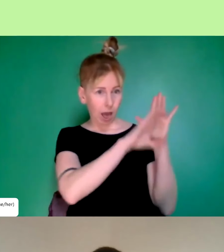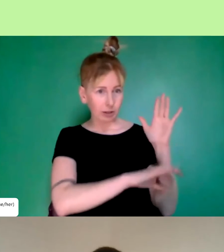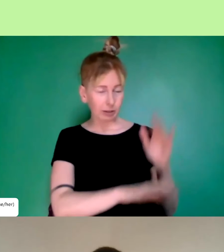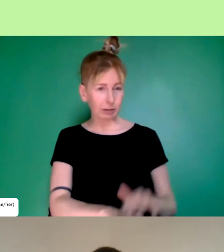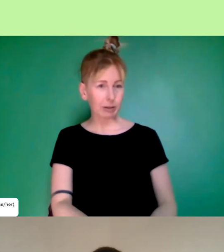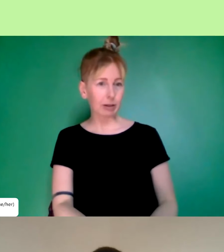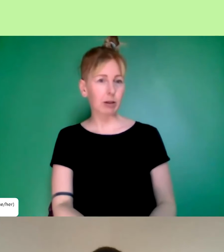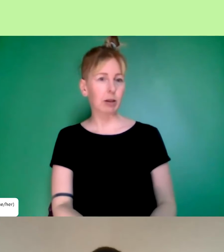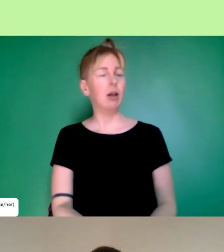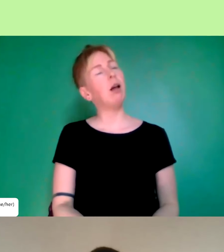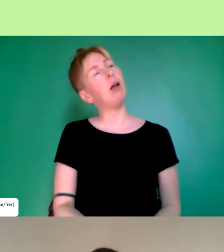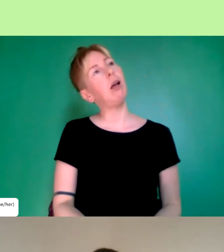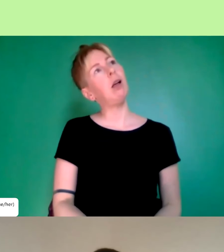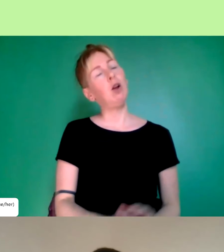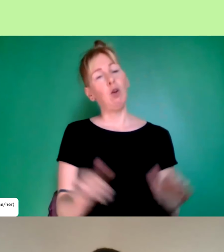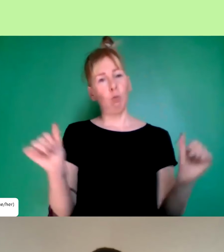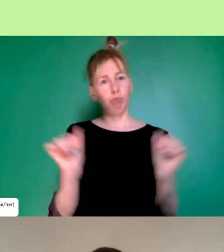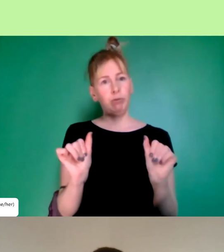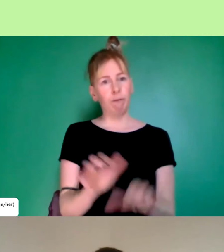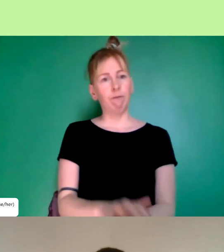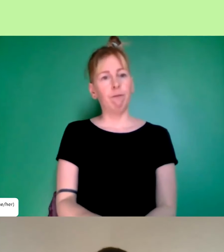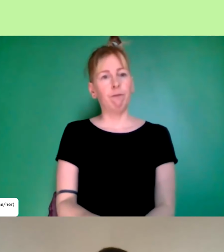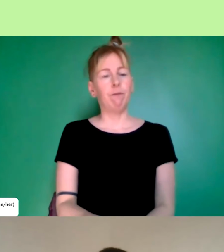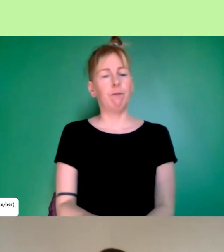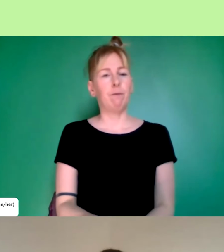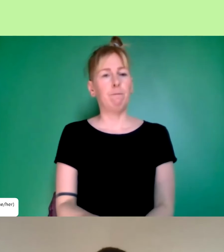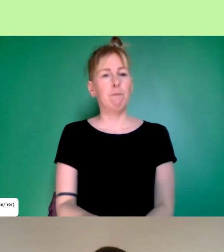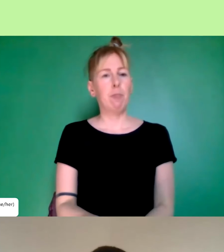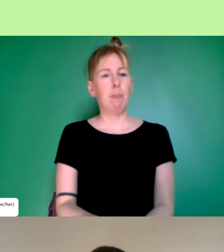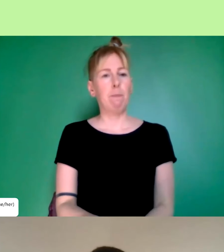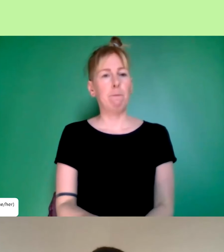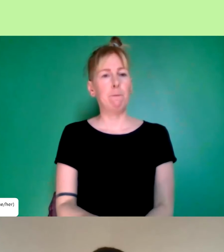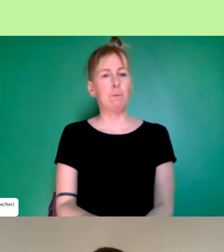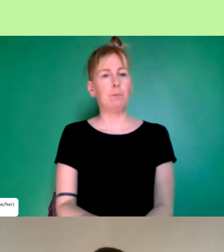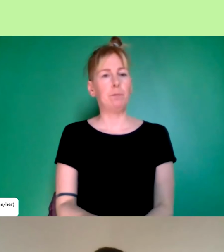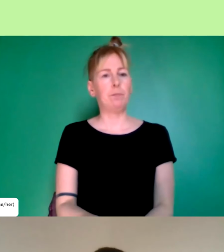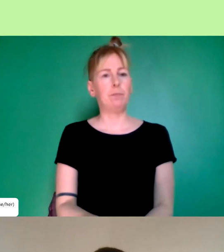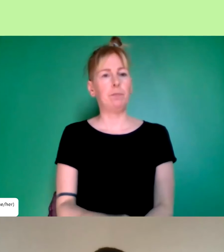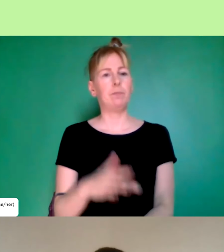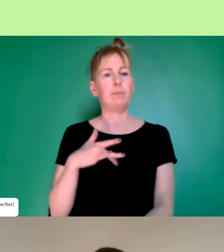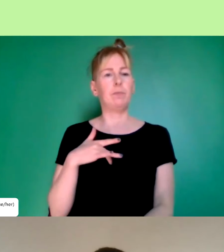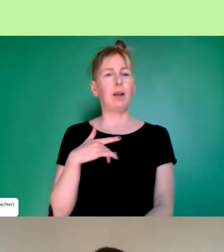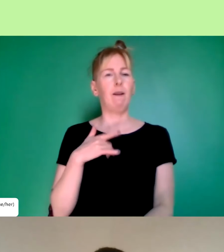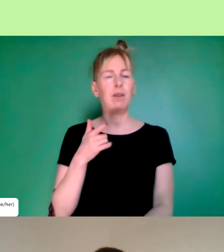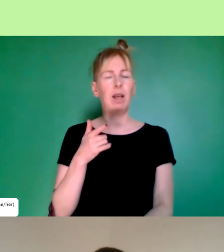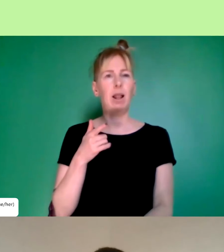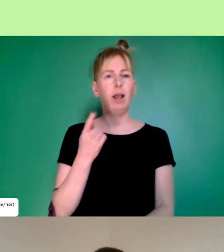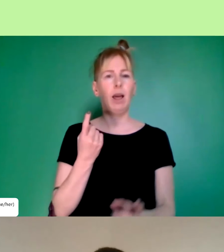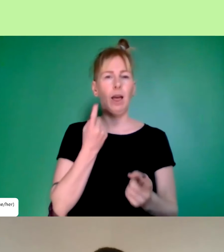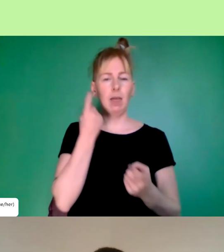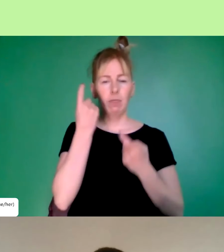Just briefly. I kind of feel like to think about class and the arts, you kind of have